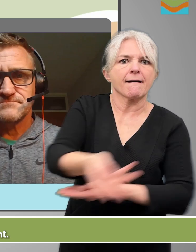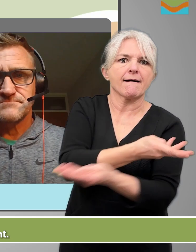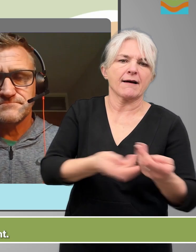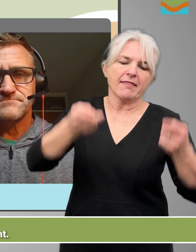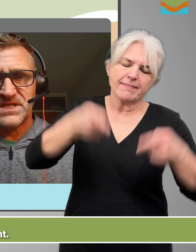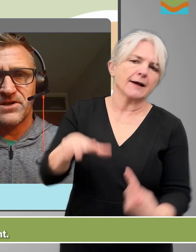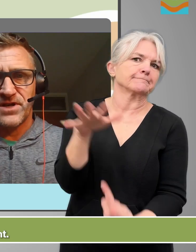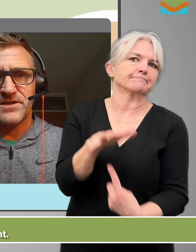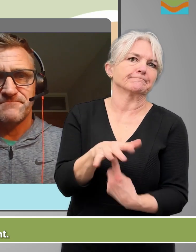That's a closing statement.